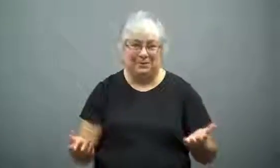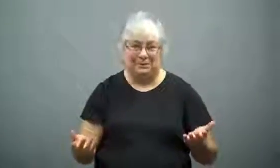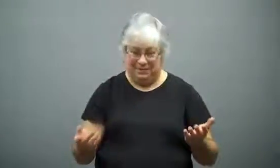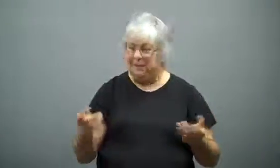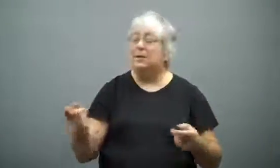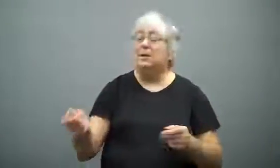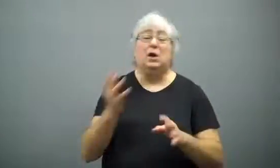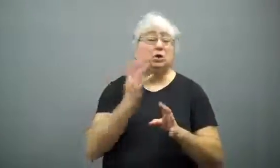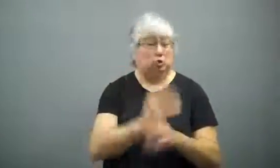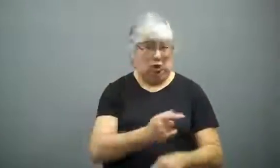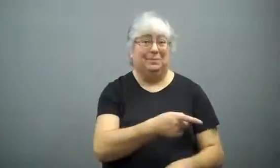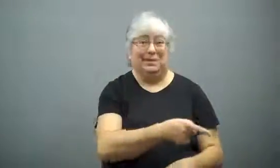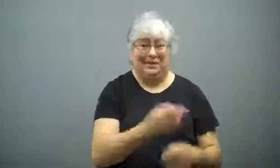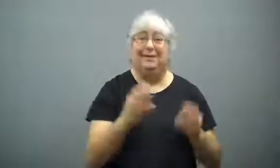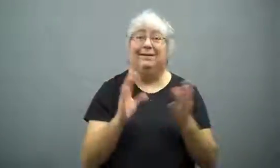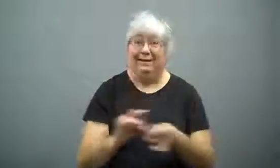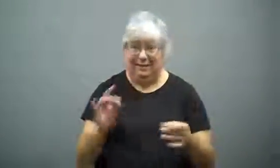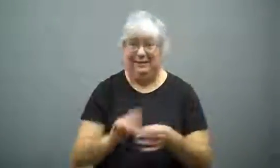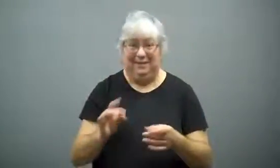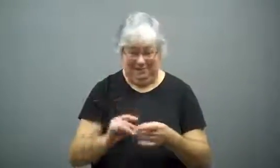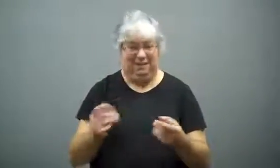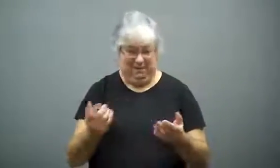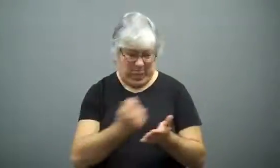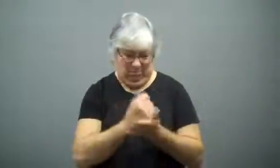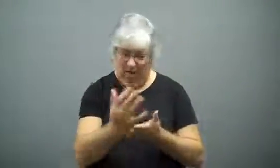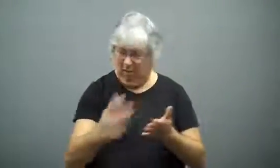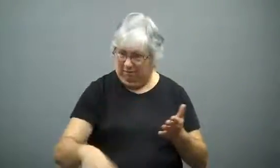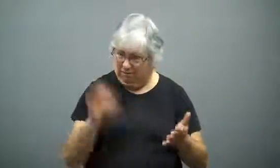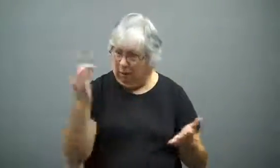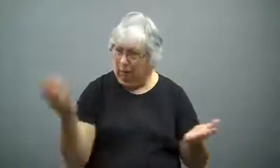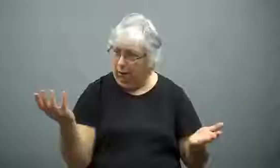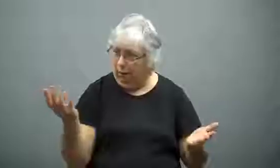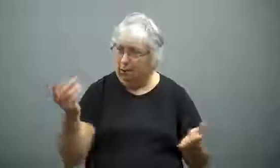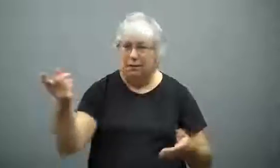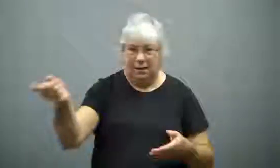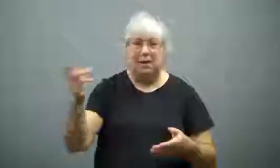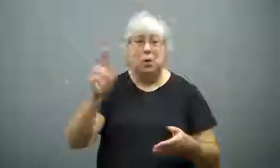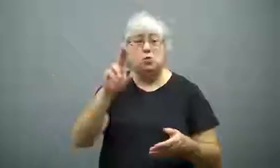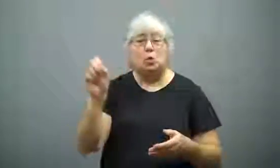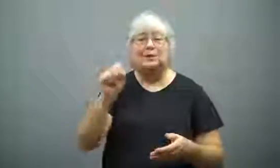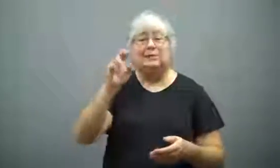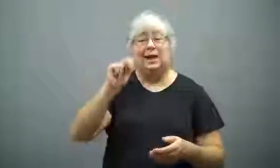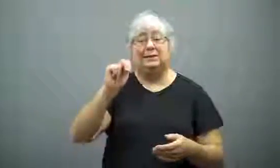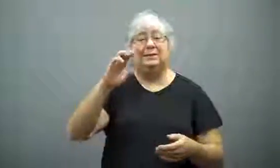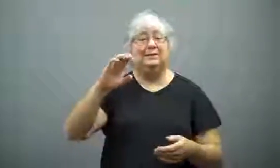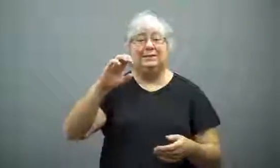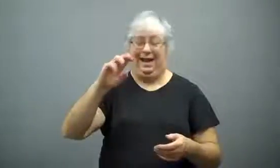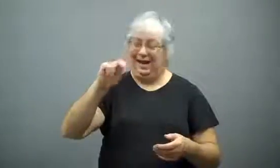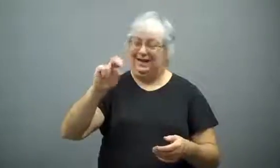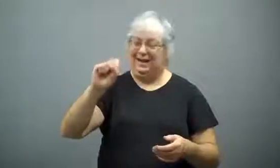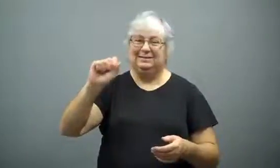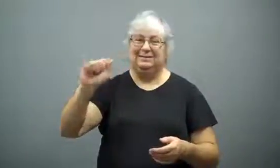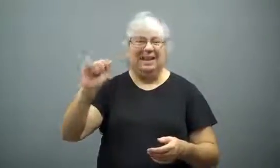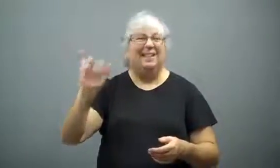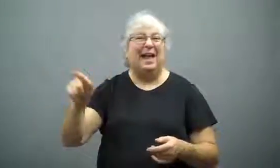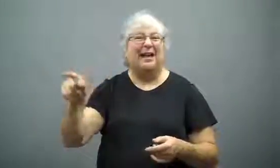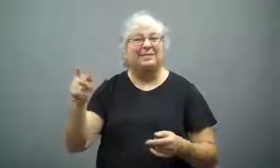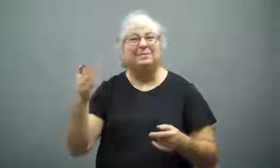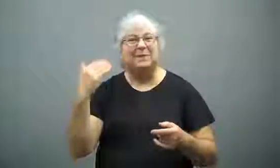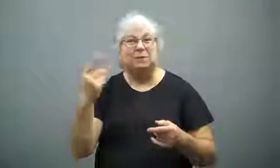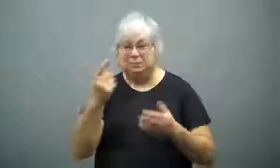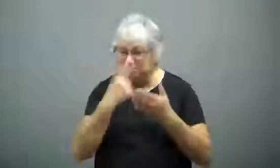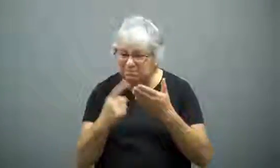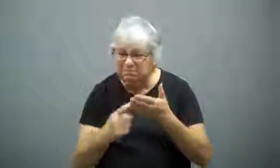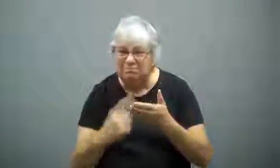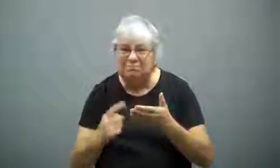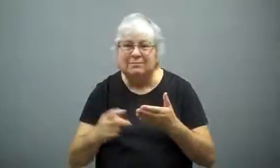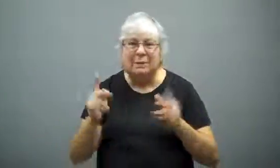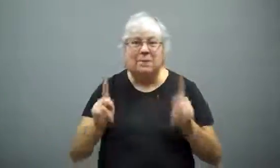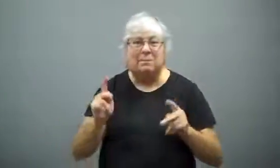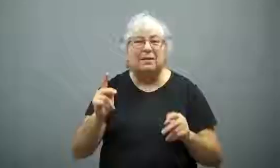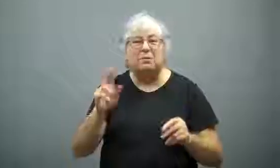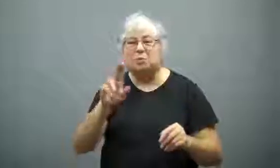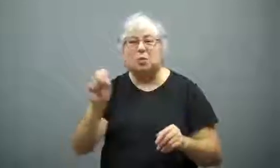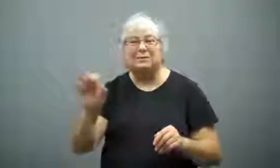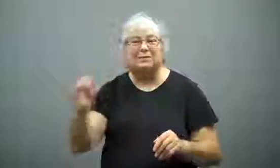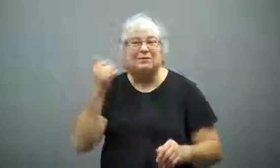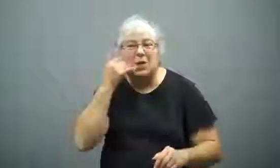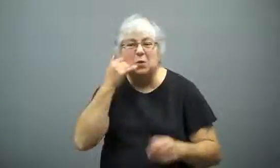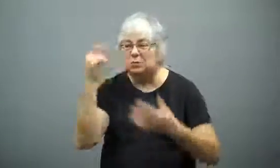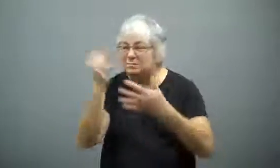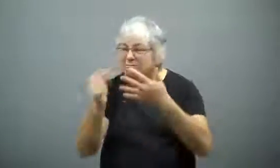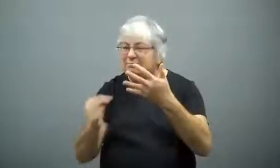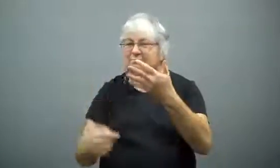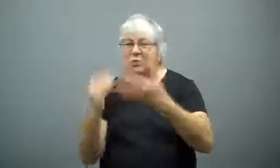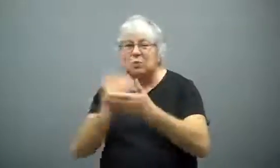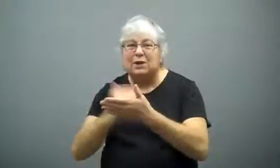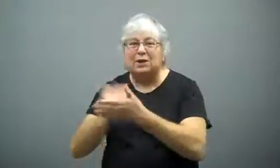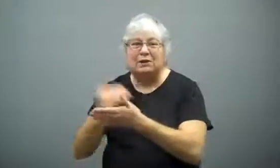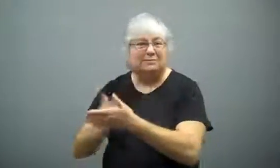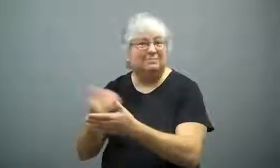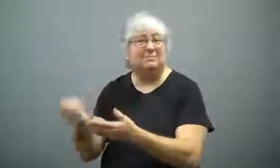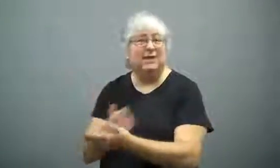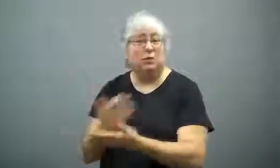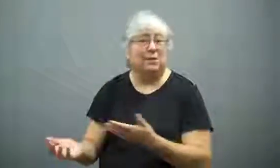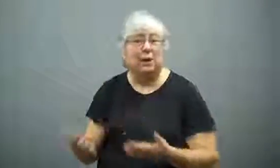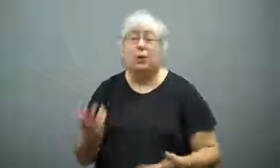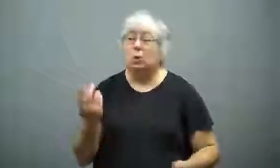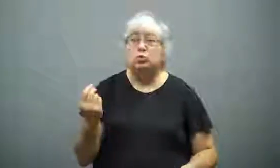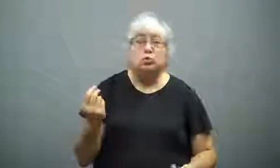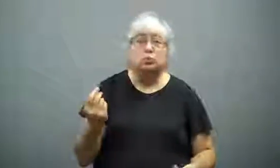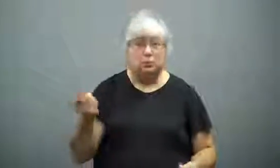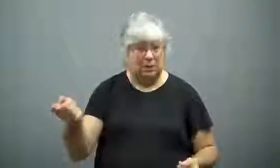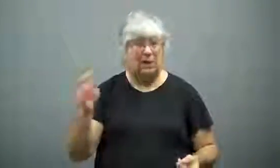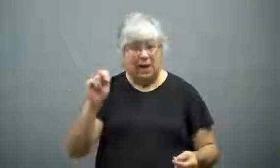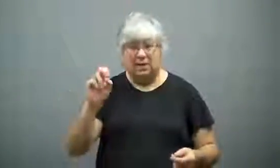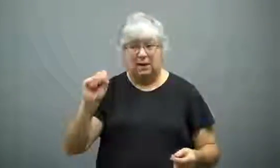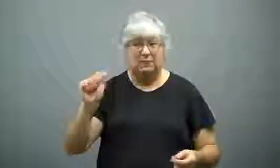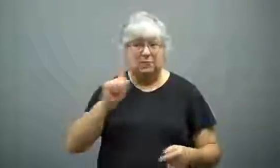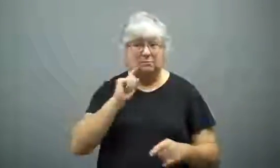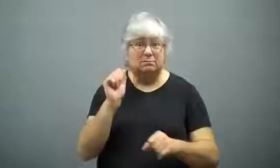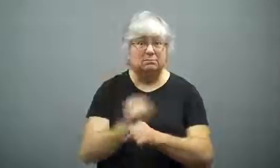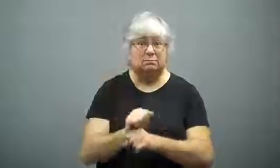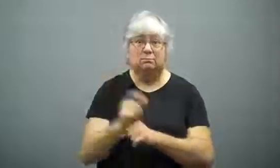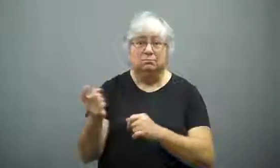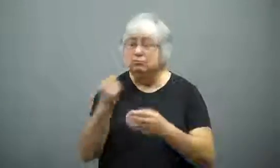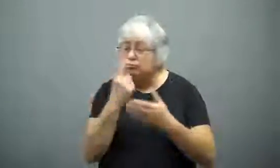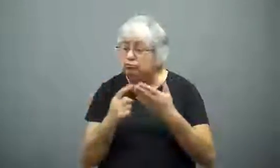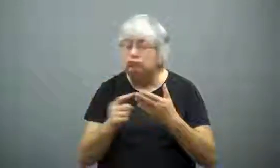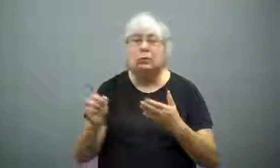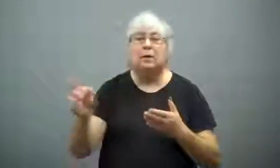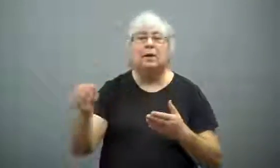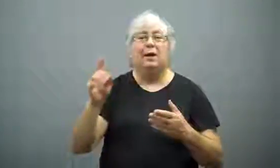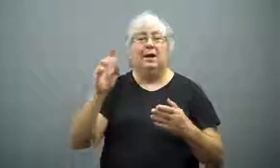The German story said that the U.S. based NSA